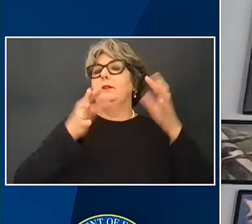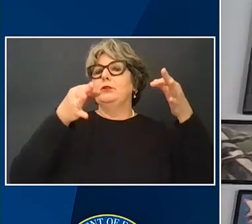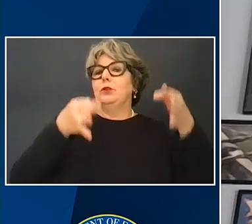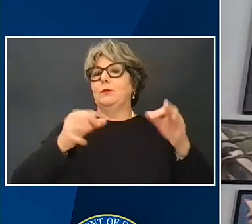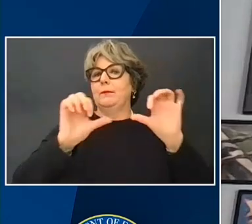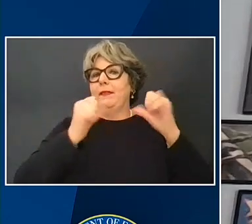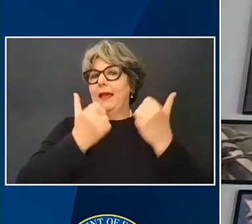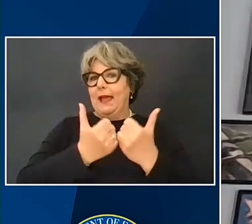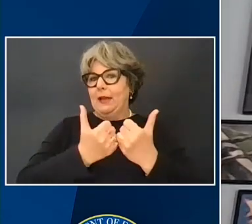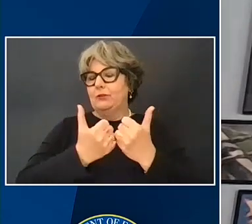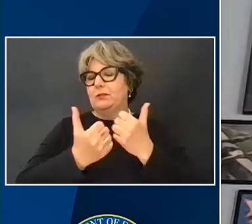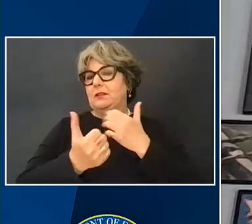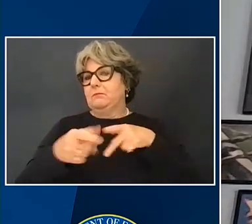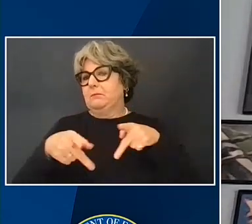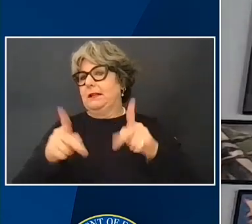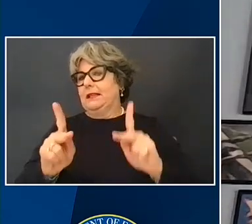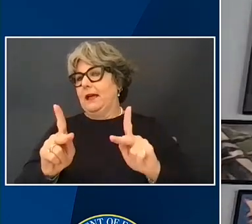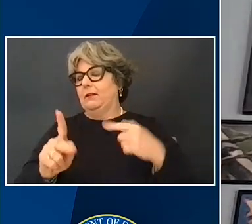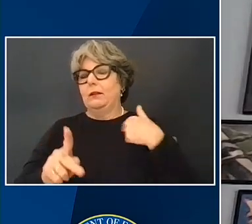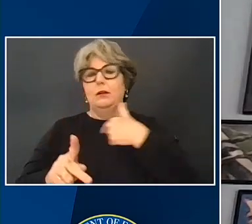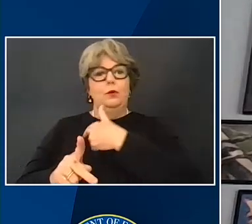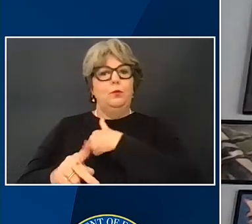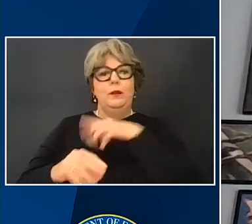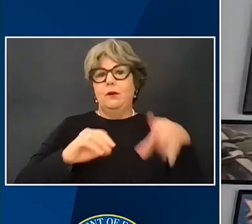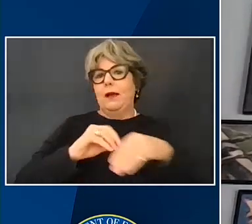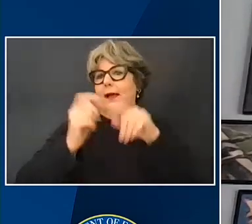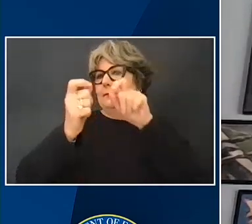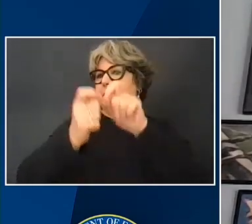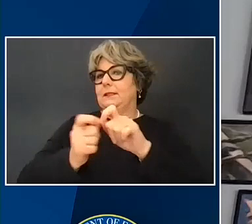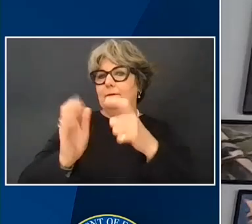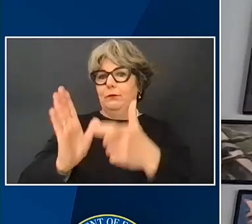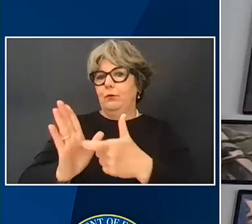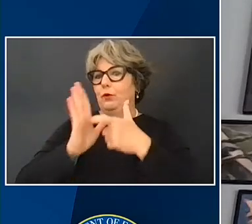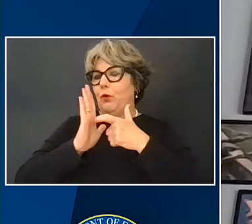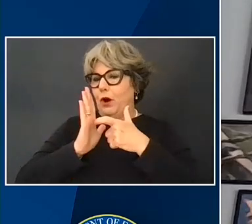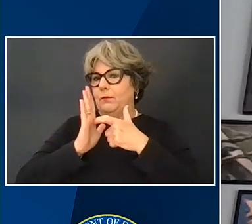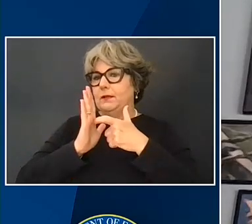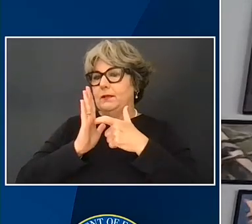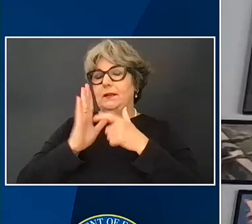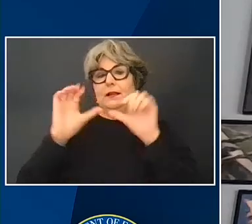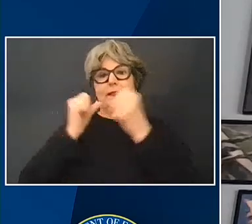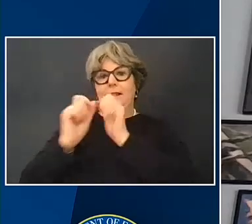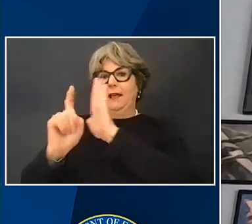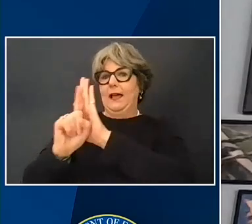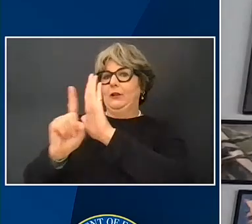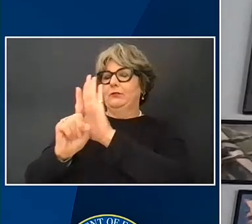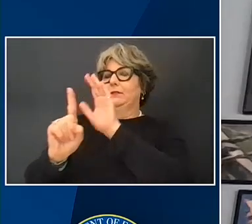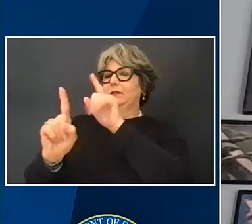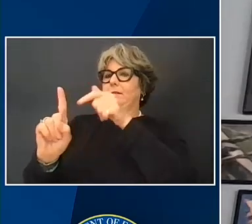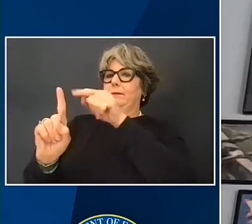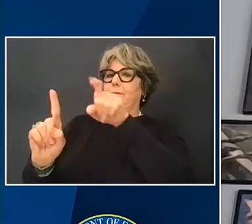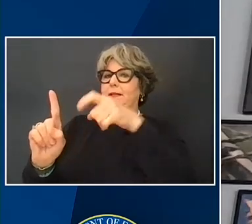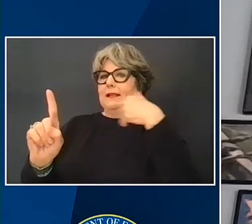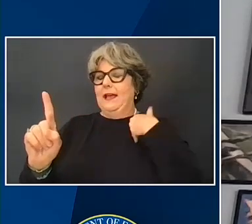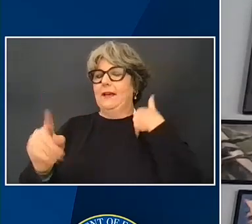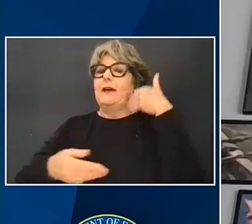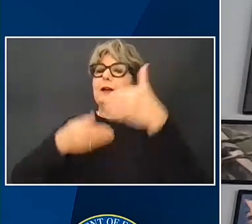So again, we don't put any specific requirements. We just say an agency must have a process for awarding and evaluating